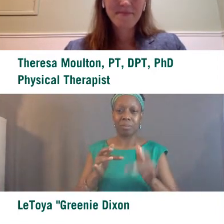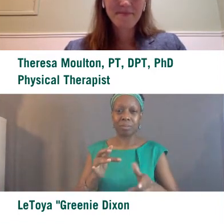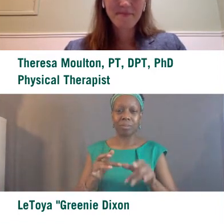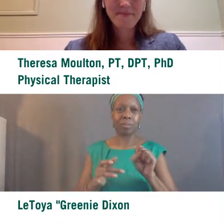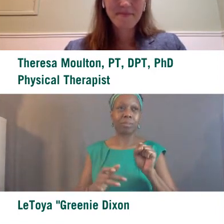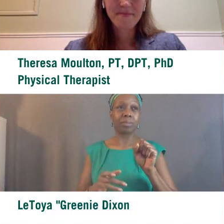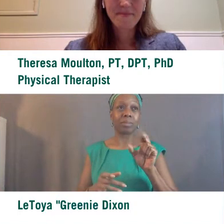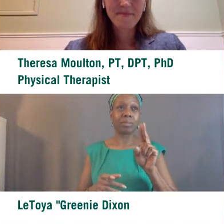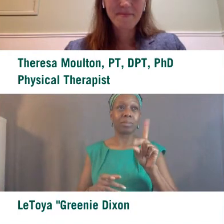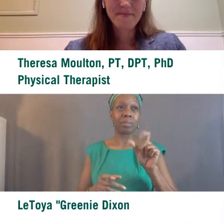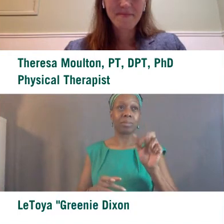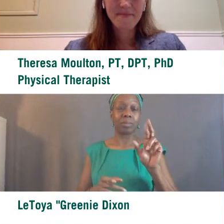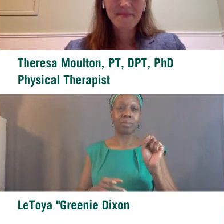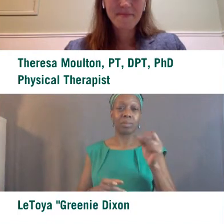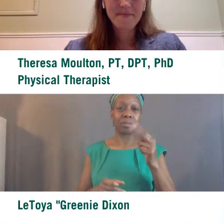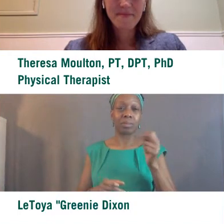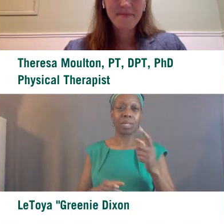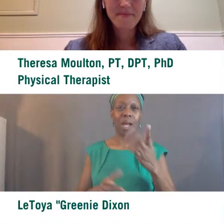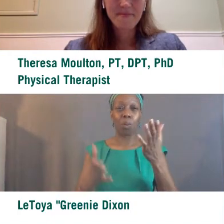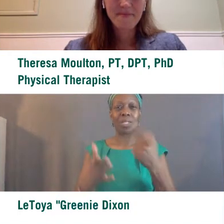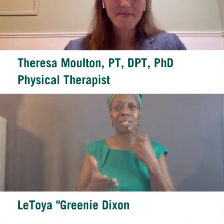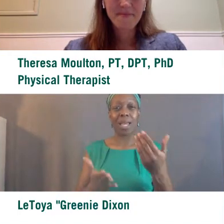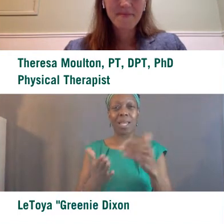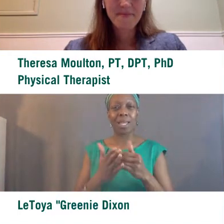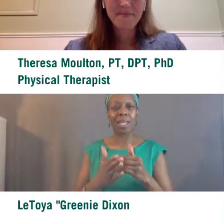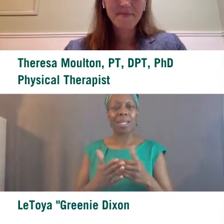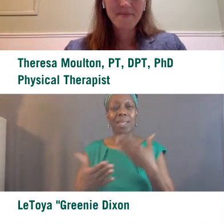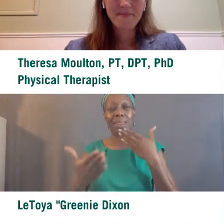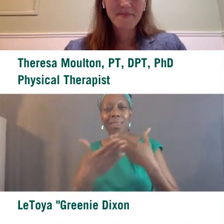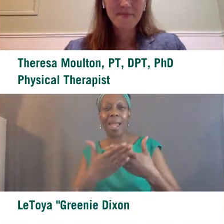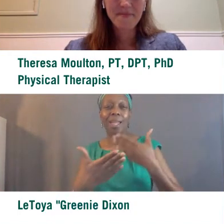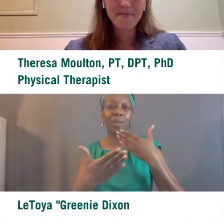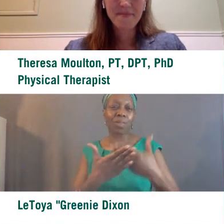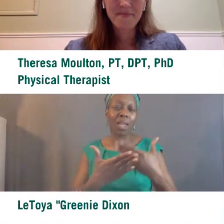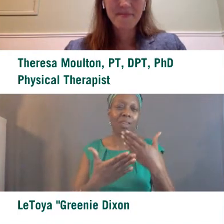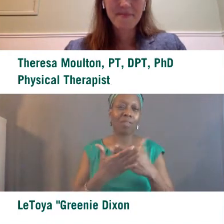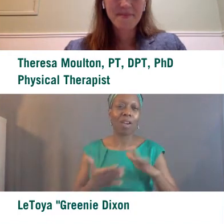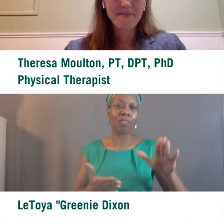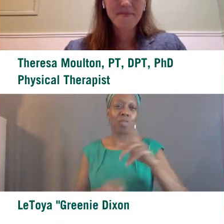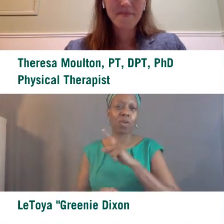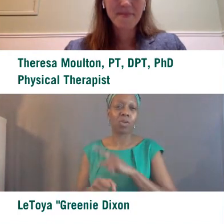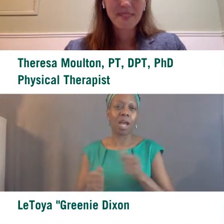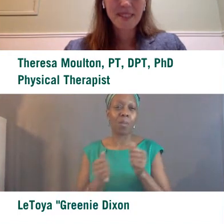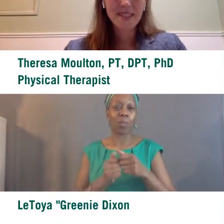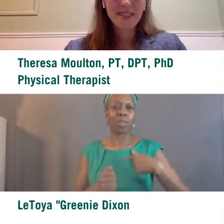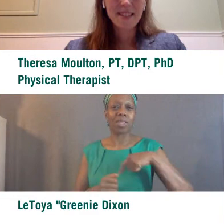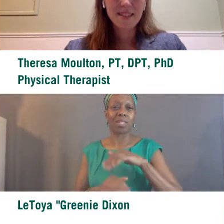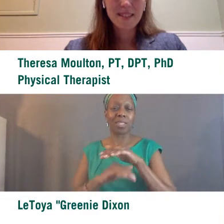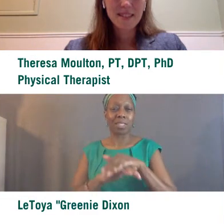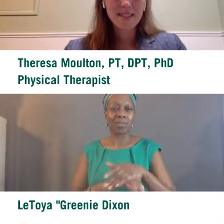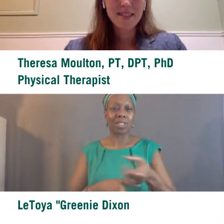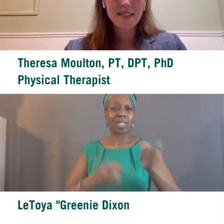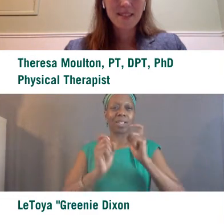for spending the time with us this evening and giving us such a wealth of knowledge and in so many new things.